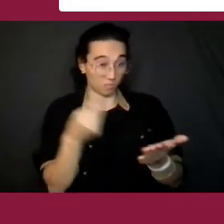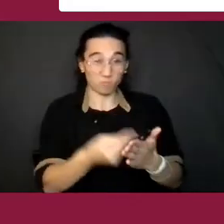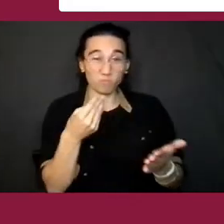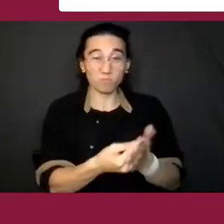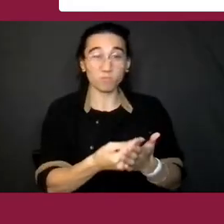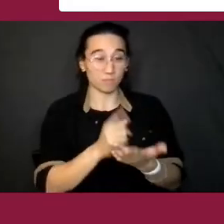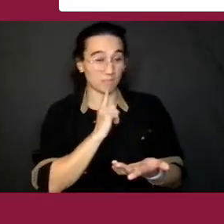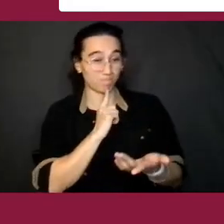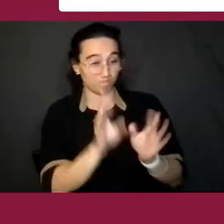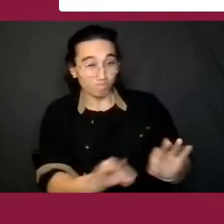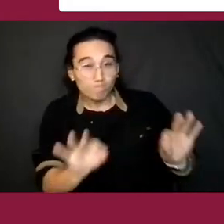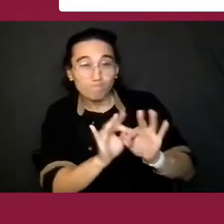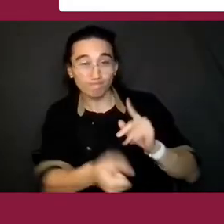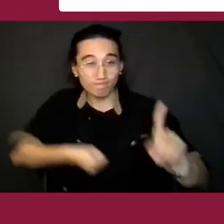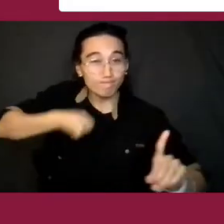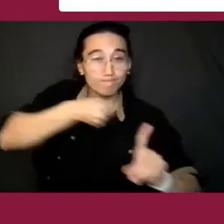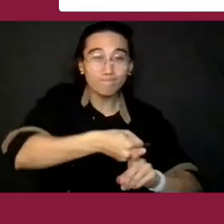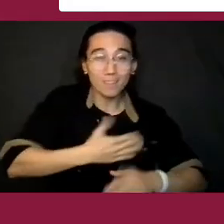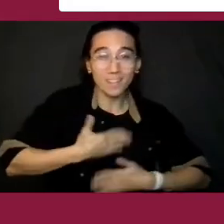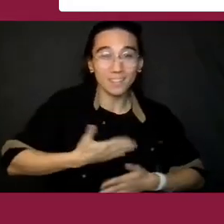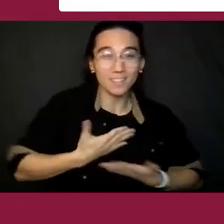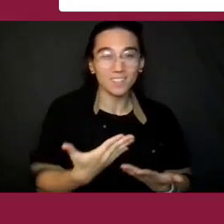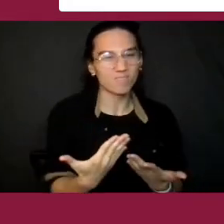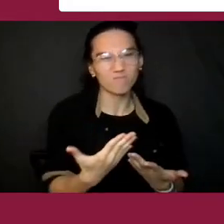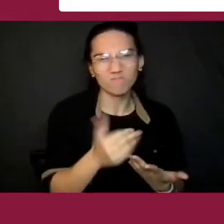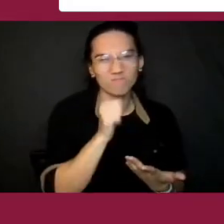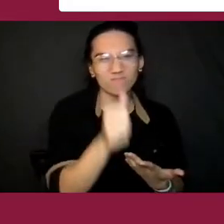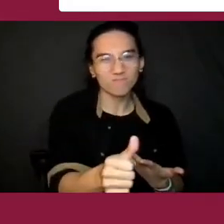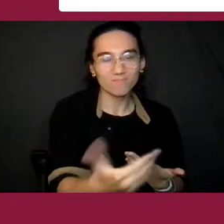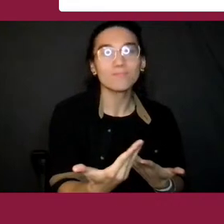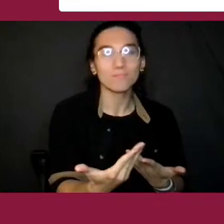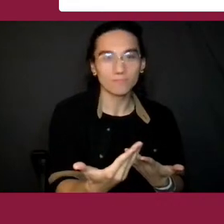People adapt to changes in their circumstances,